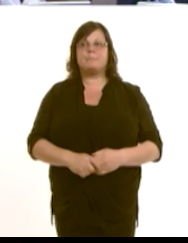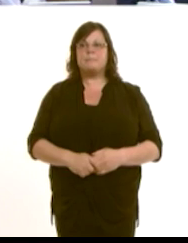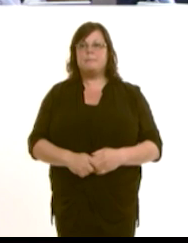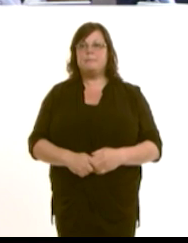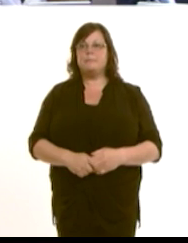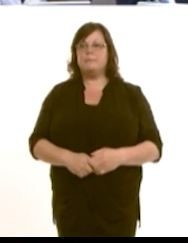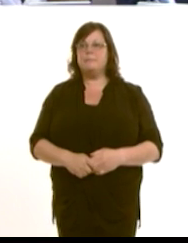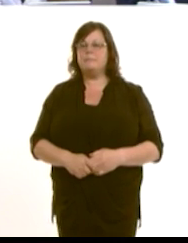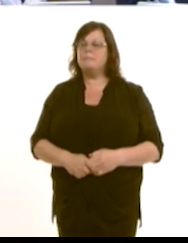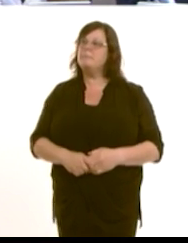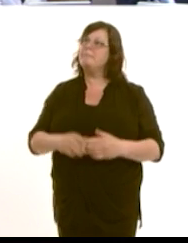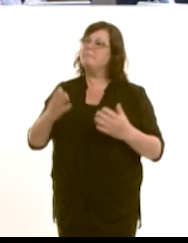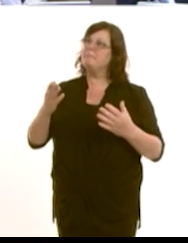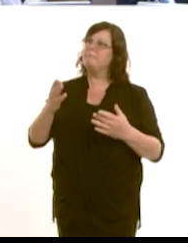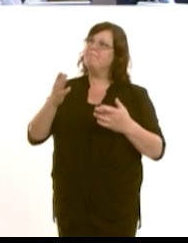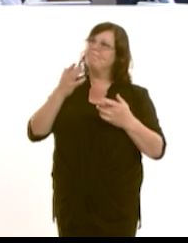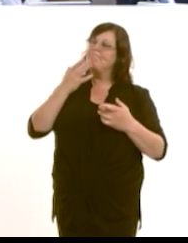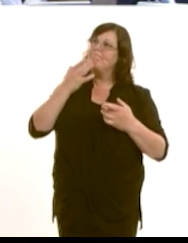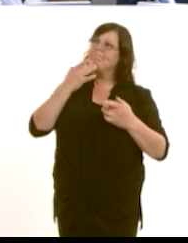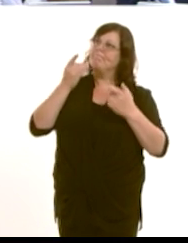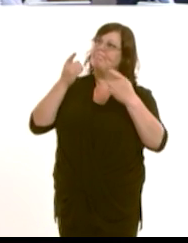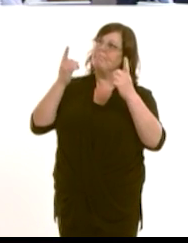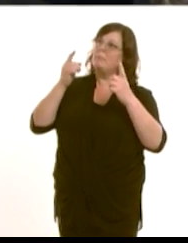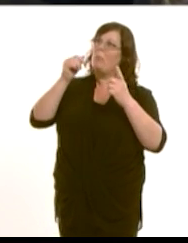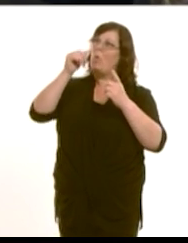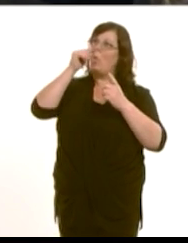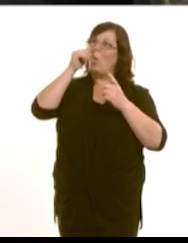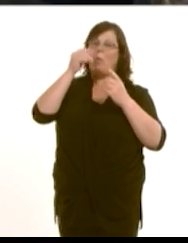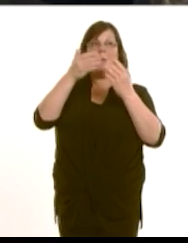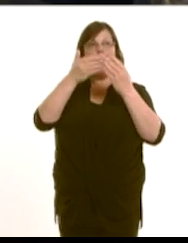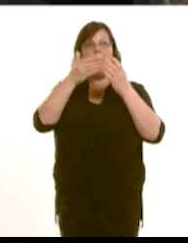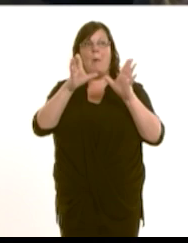Llyr Gruffydd: In light of the duties now on the public sector, given the introduction